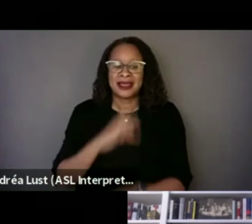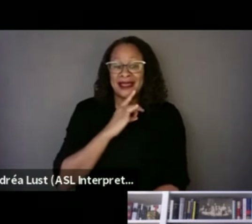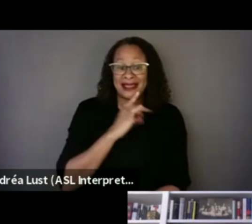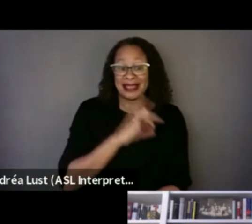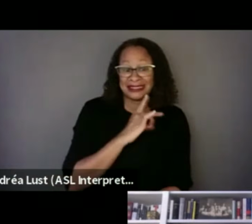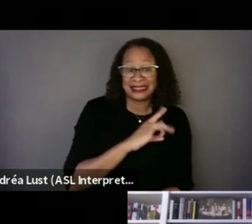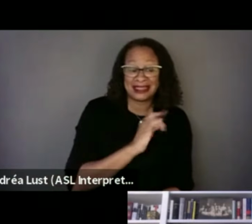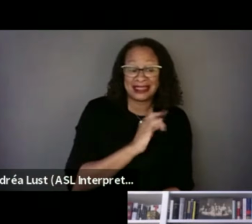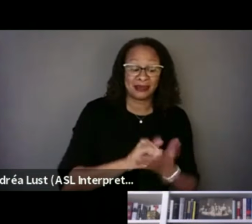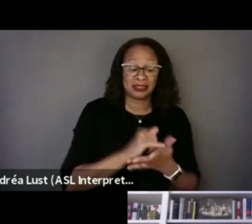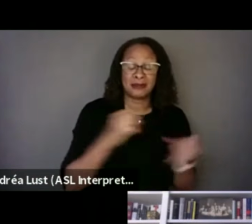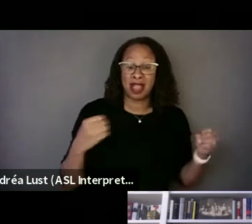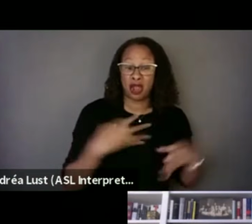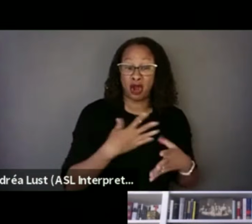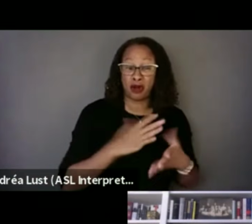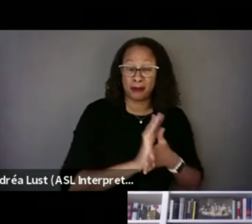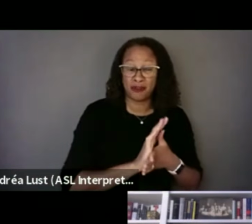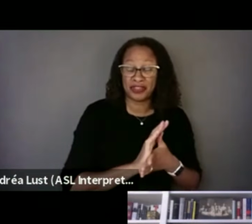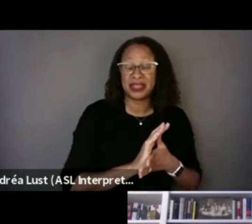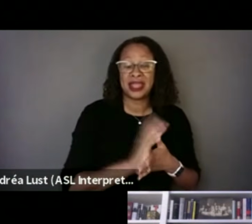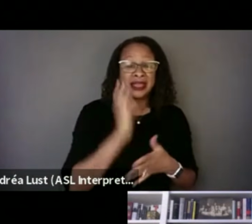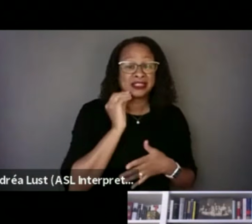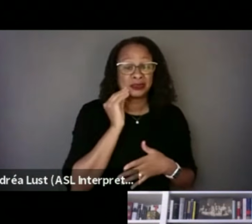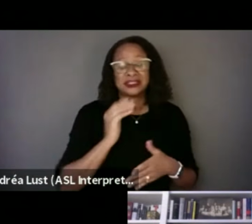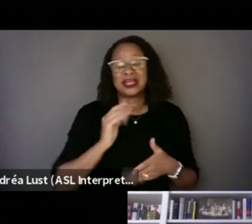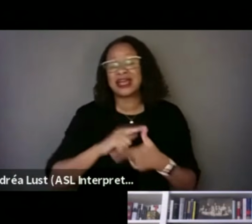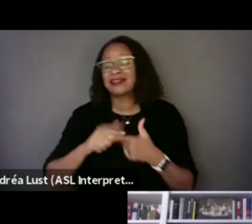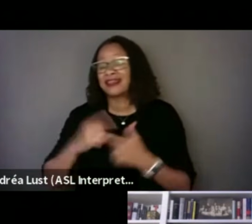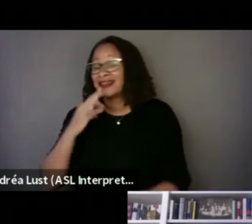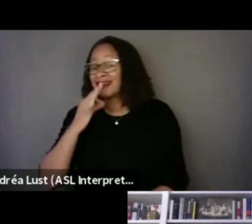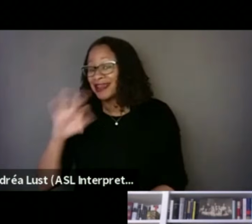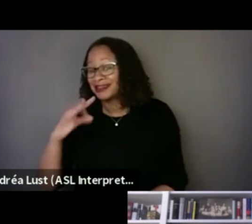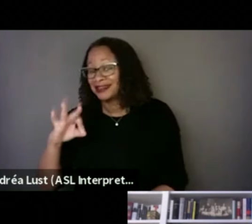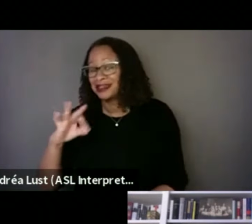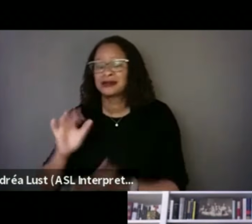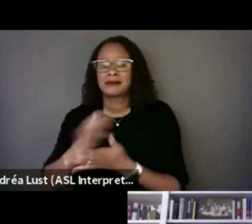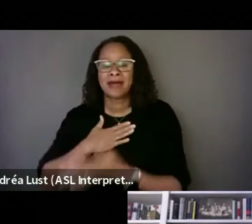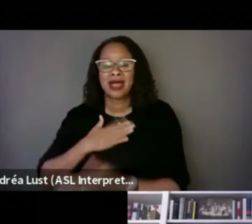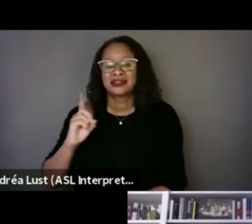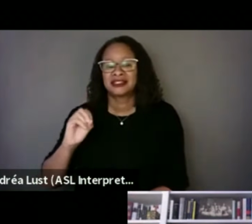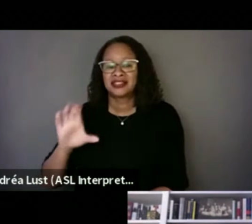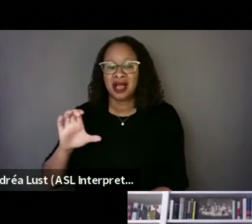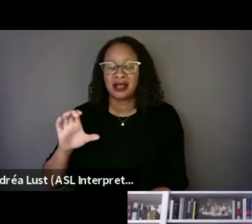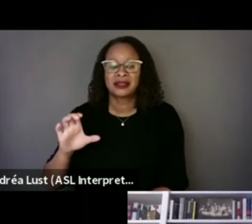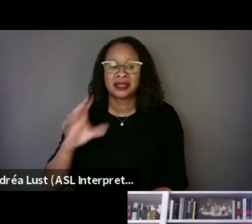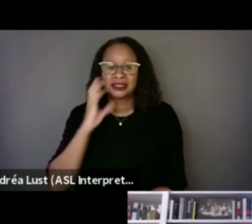And then, like, I guess 19 was my documentary experience beginning. Now, I'm a hardcore horror fanatic.